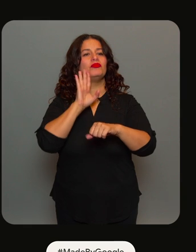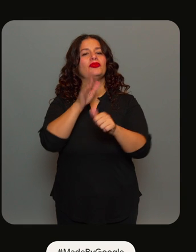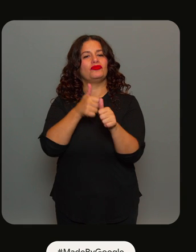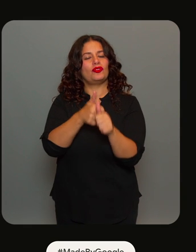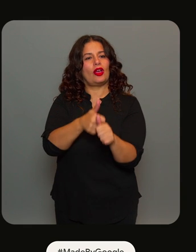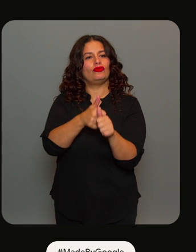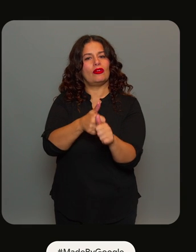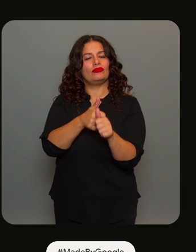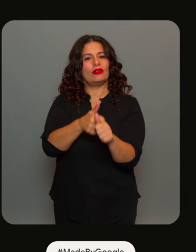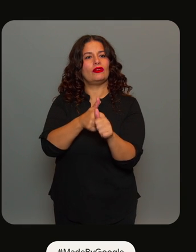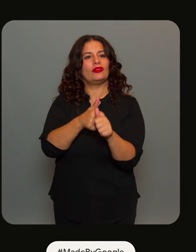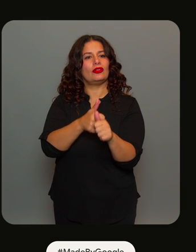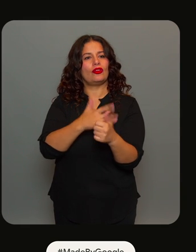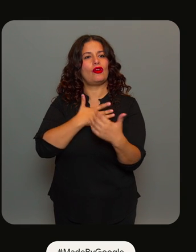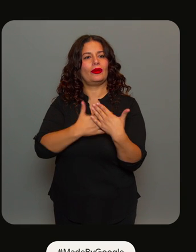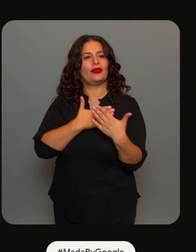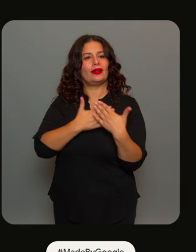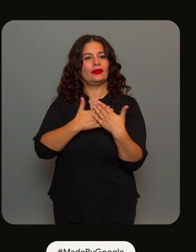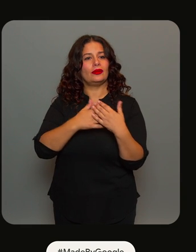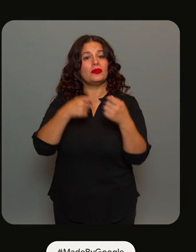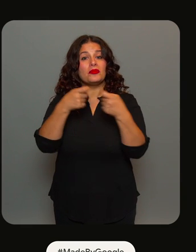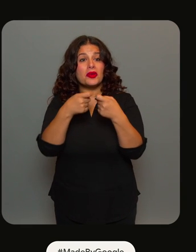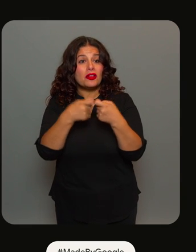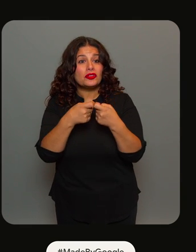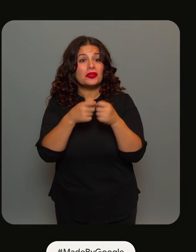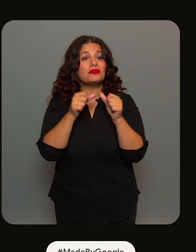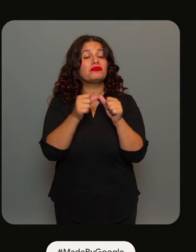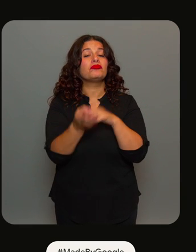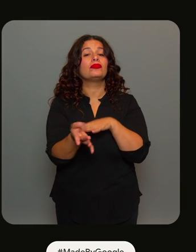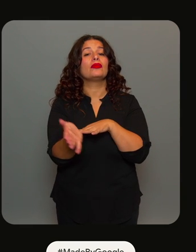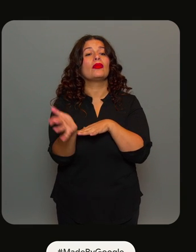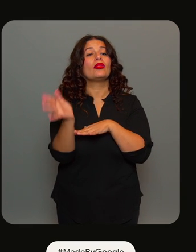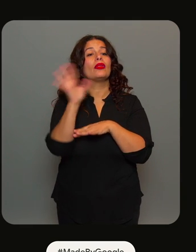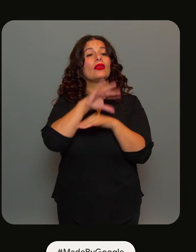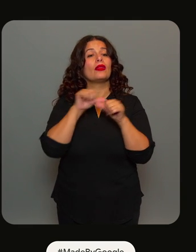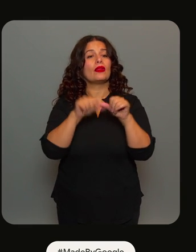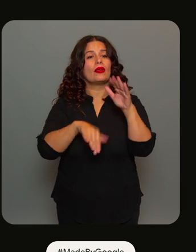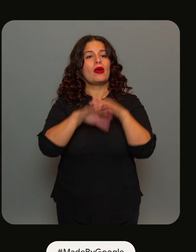While maintaining an all-day battery life up to 24 hours.